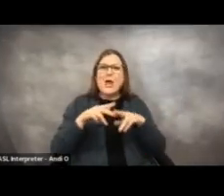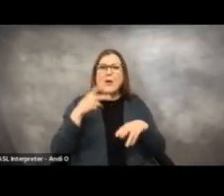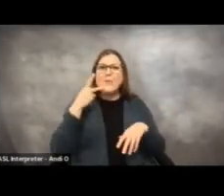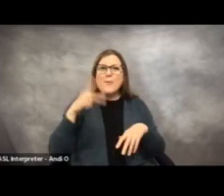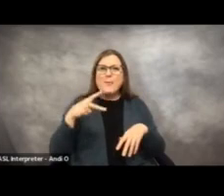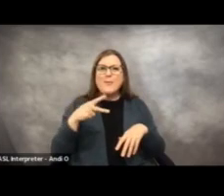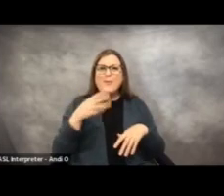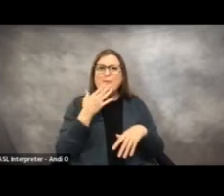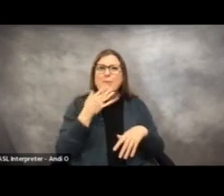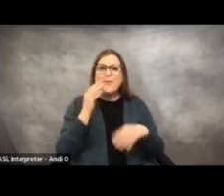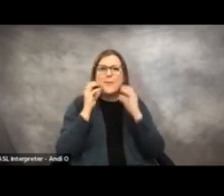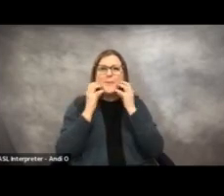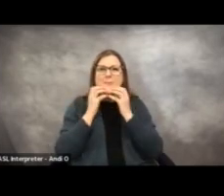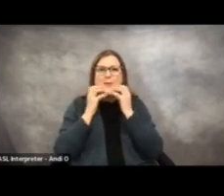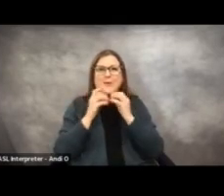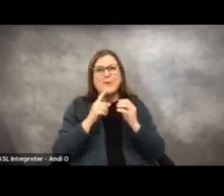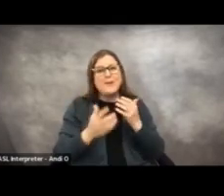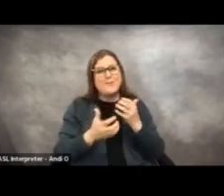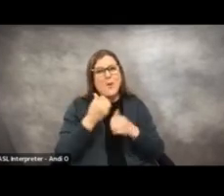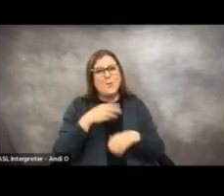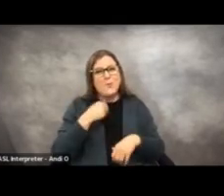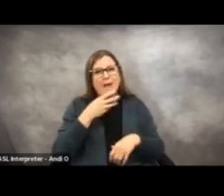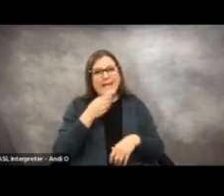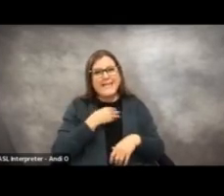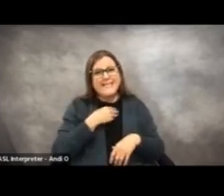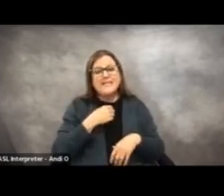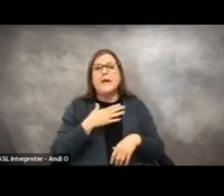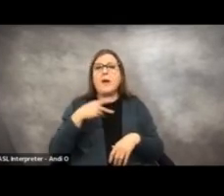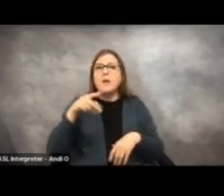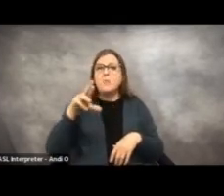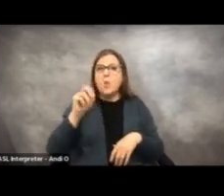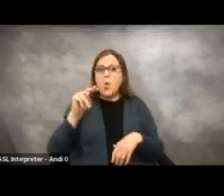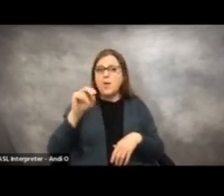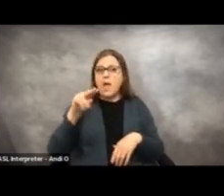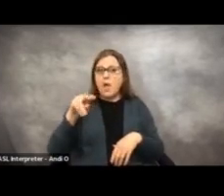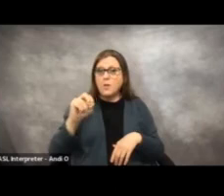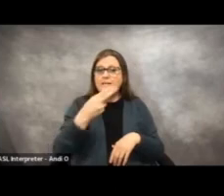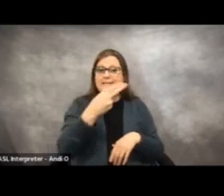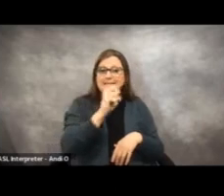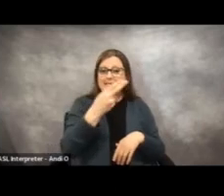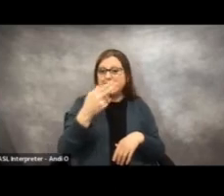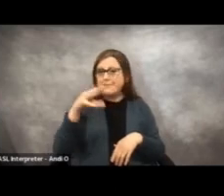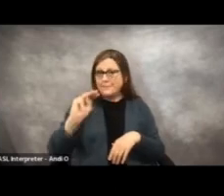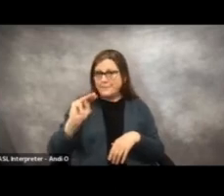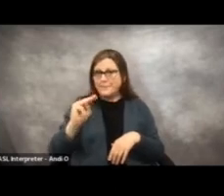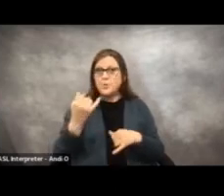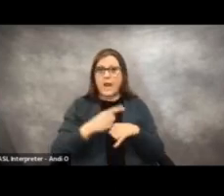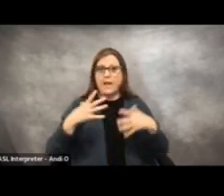I'm being honest, it's mostly salt. My pronouns are he and him. Today, I'm wearing an orange button down shirt with